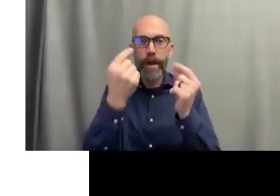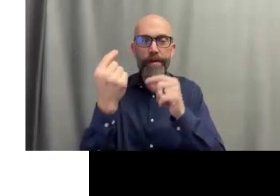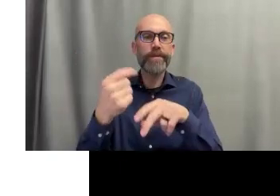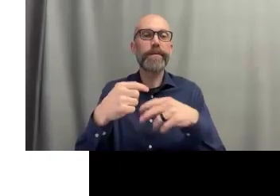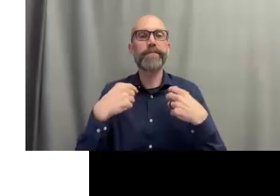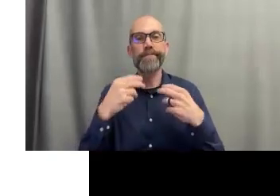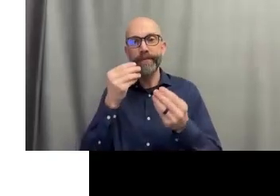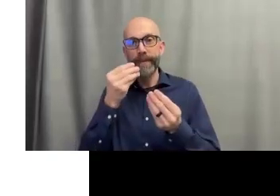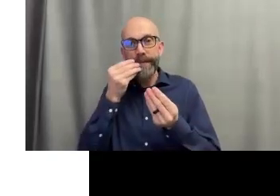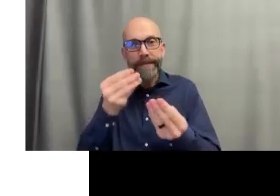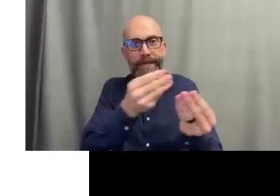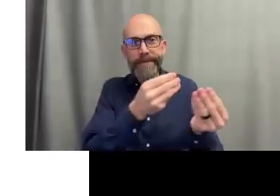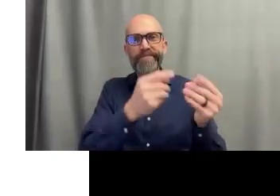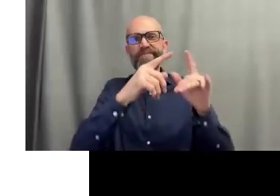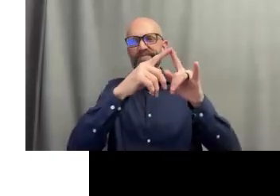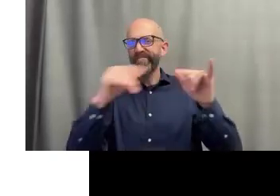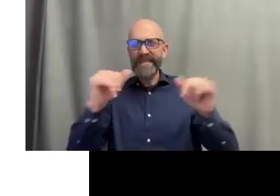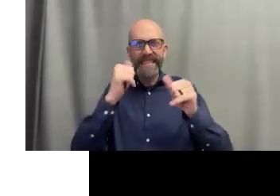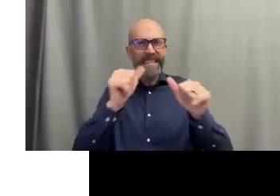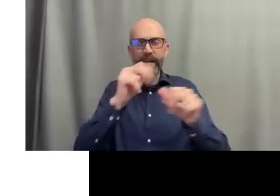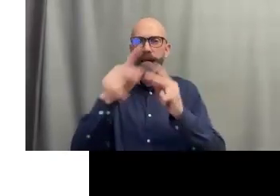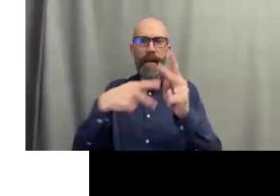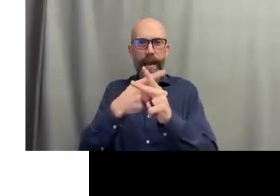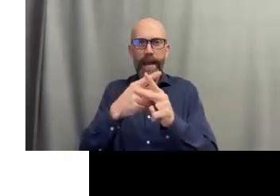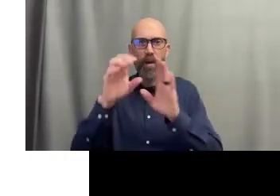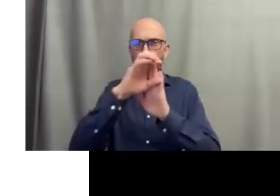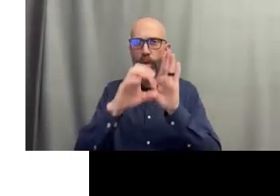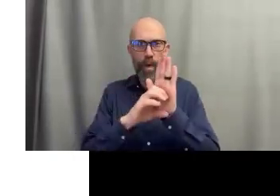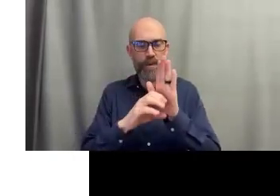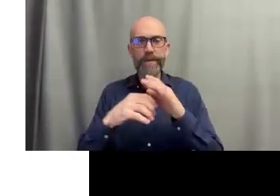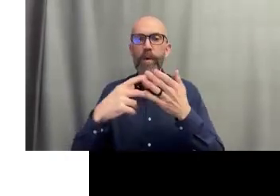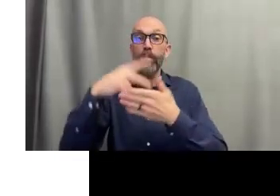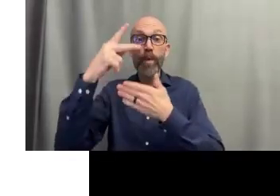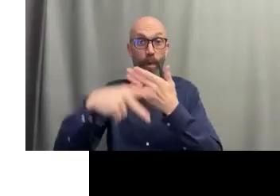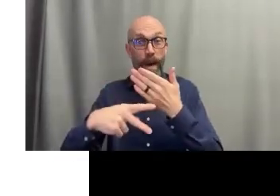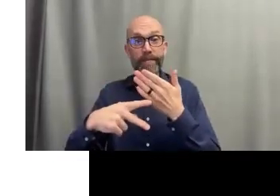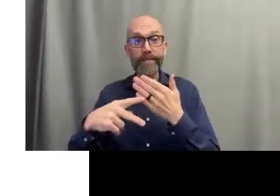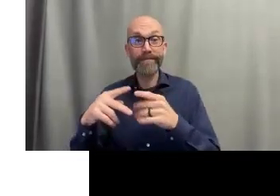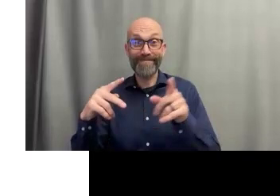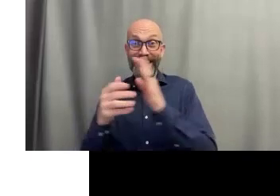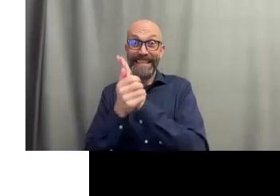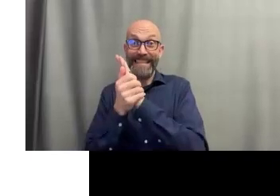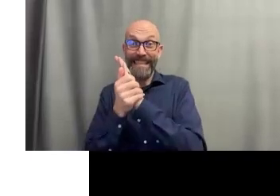any of those kinds of courses and programs. Skills Commons is a really good place